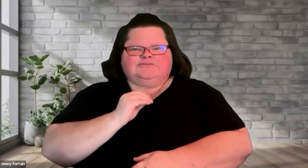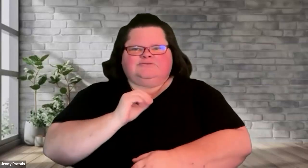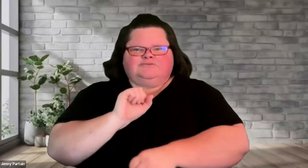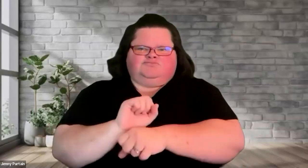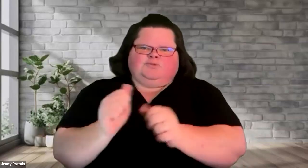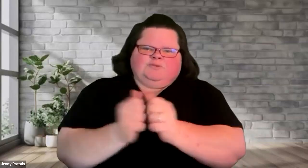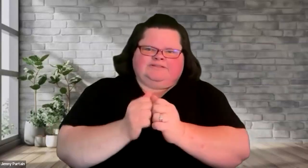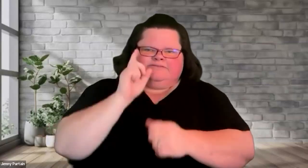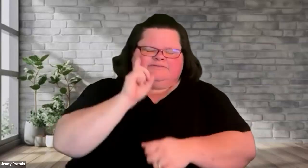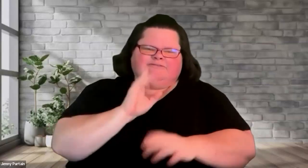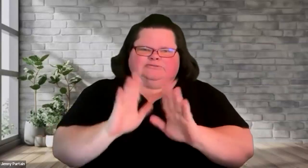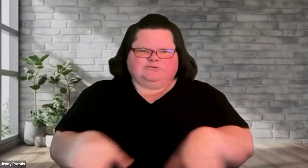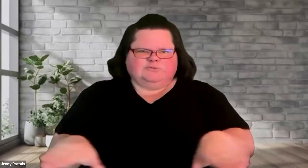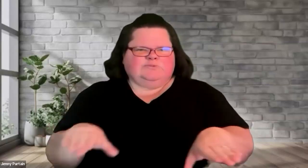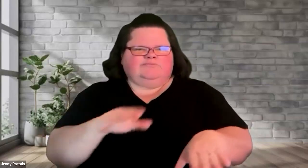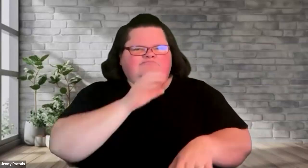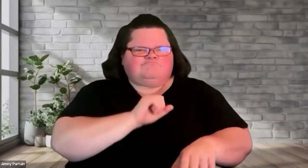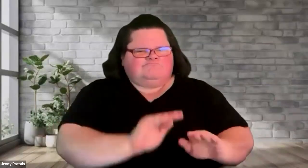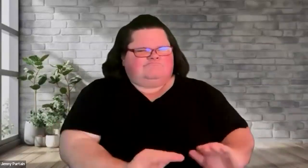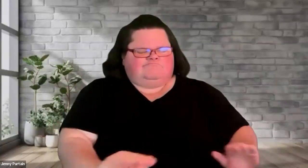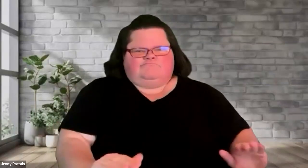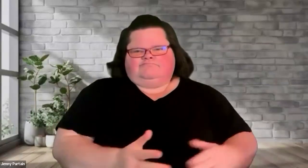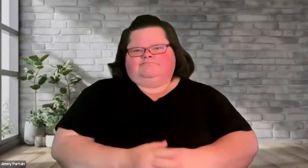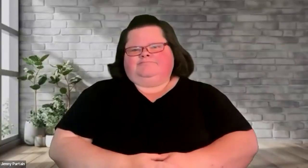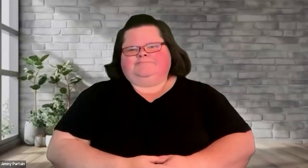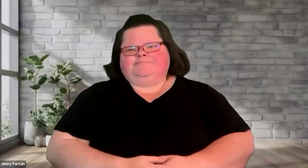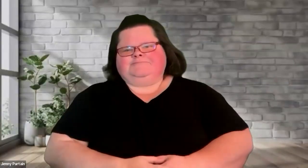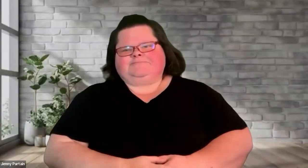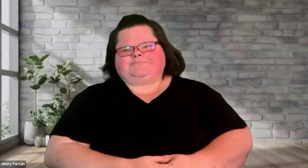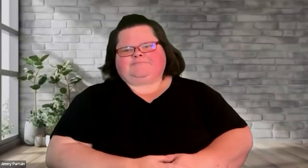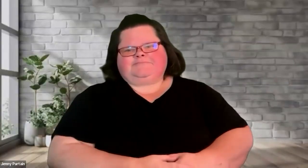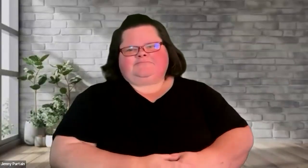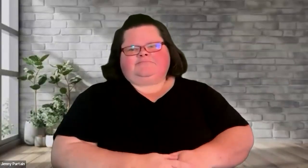And have years of experience with Deaf pediatric population.